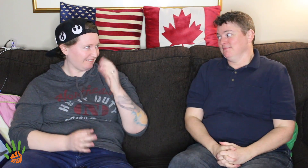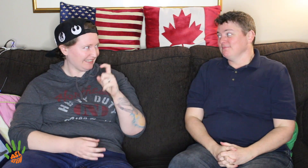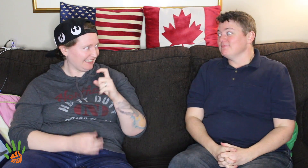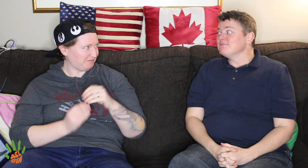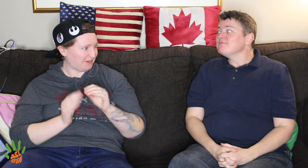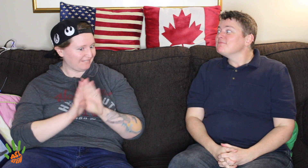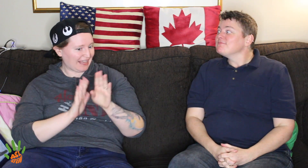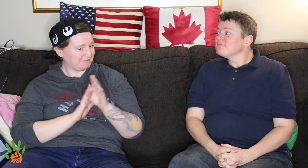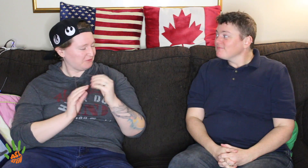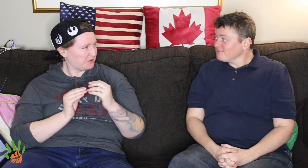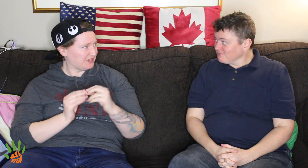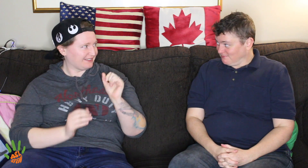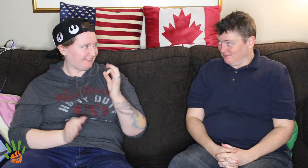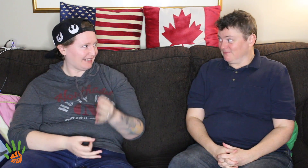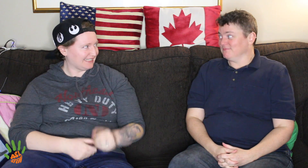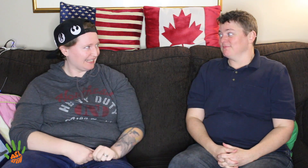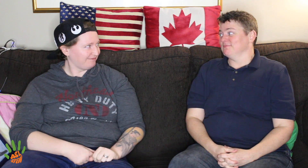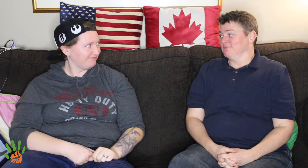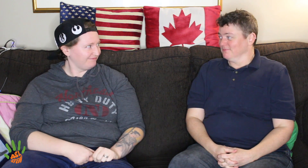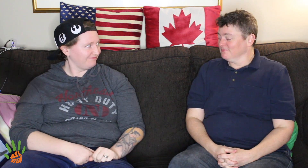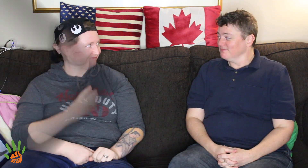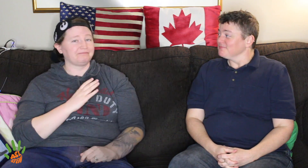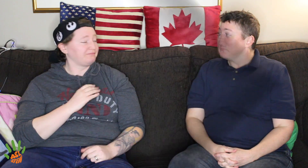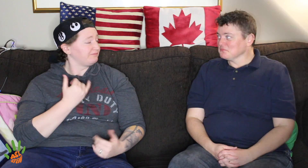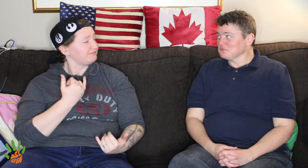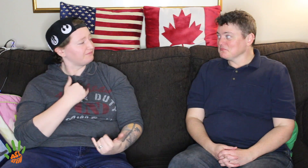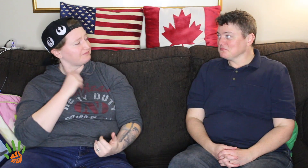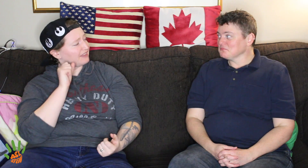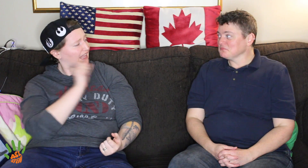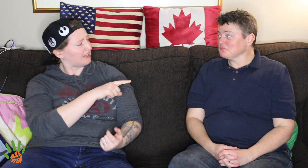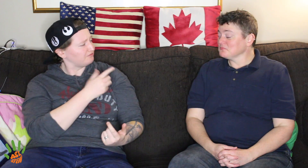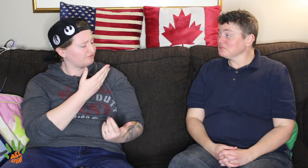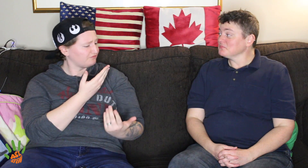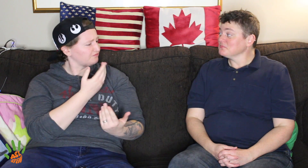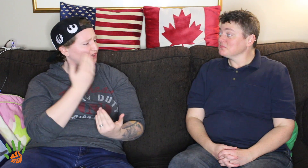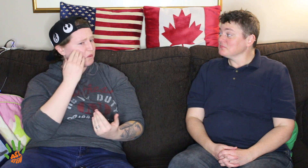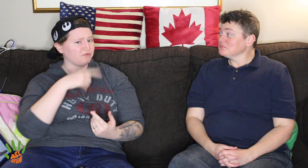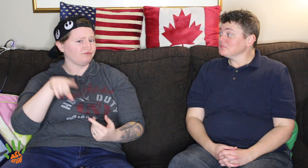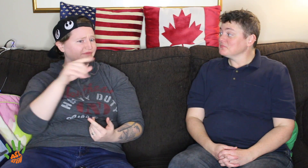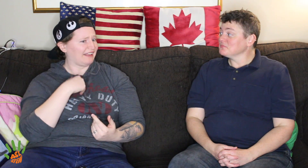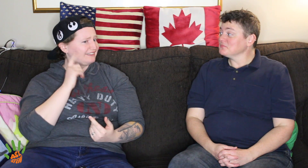[J] Oh, yeah definitely. There needs to be a lot more development of signs, for sure. [J] Okay, so I wanted to ask you.